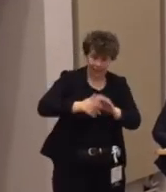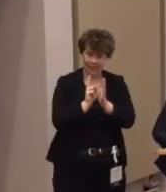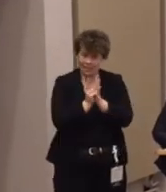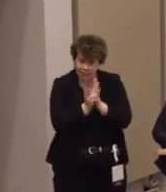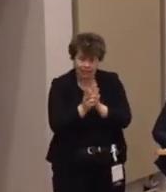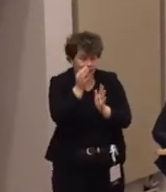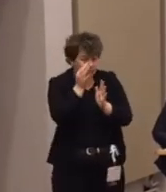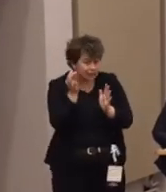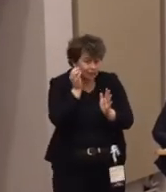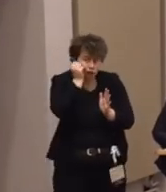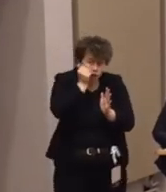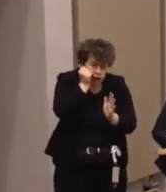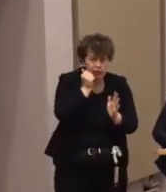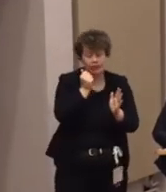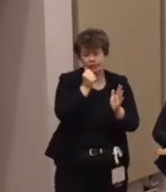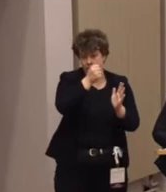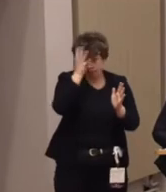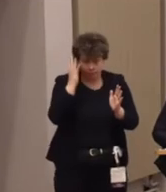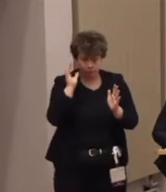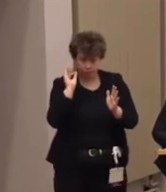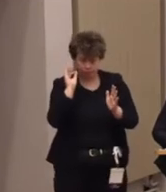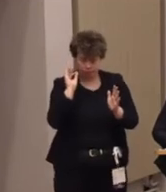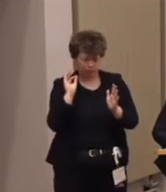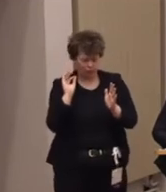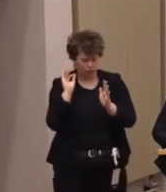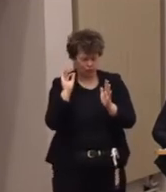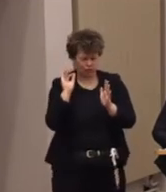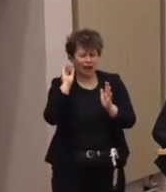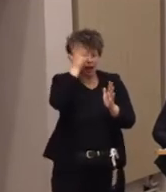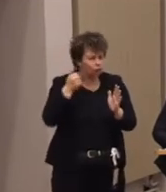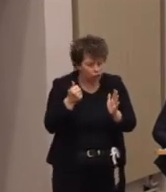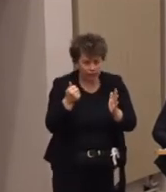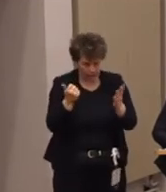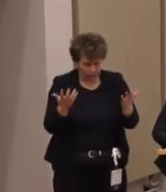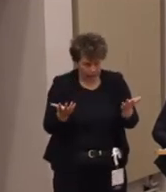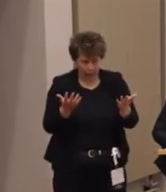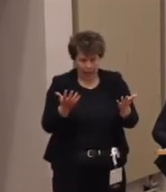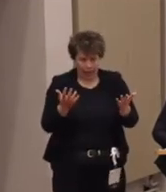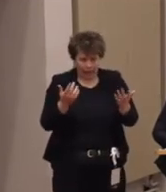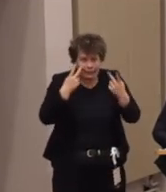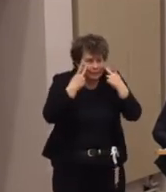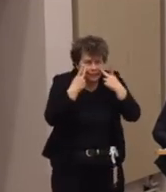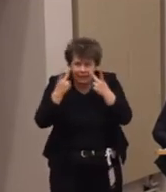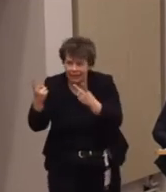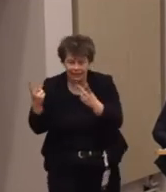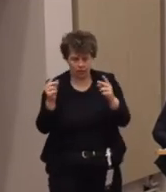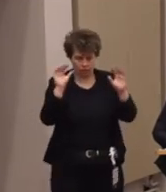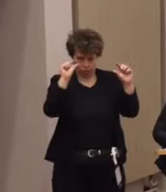debate has been again excluded. We are able to bring the collective and individual world